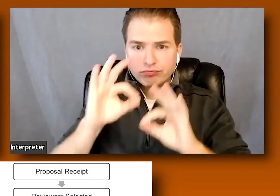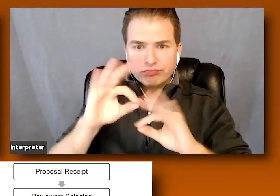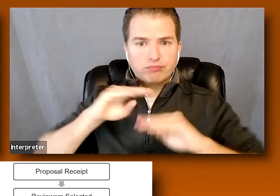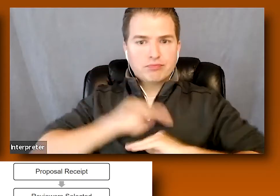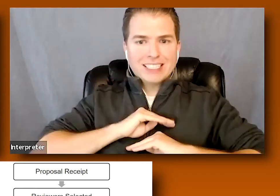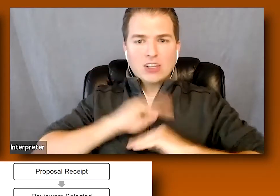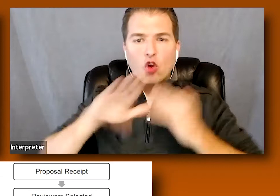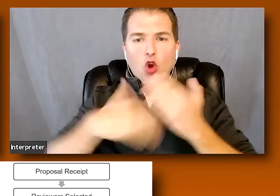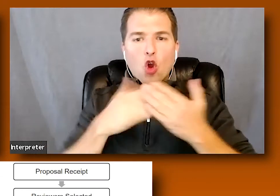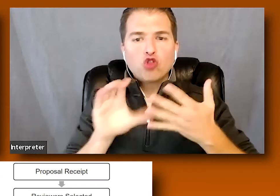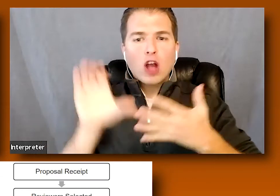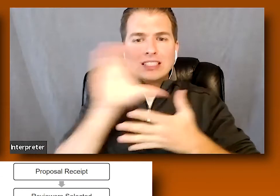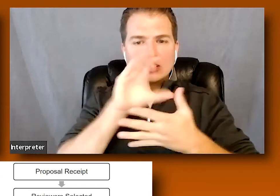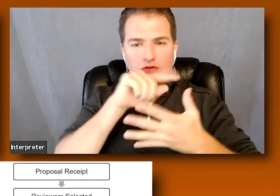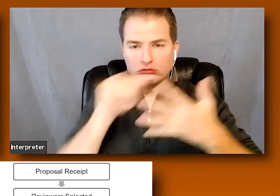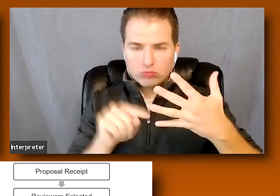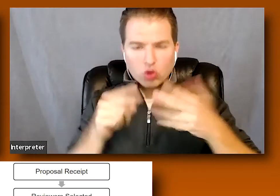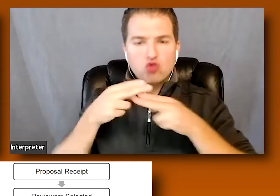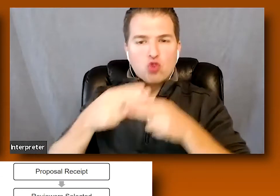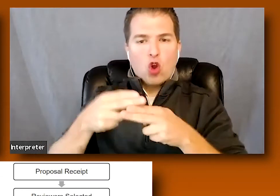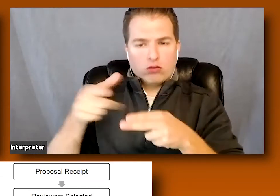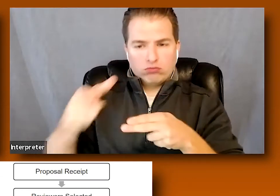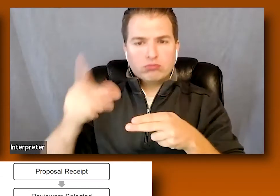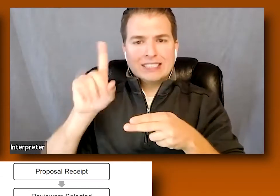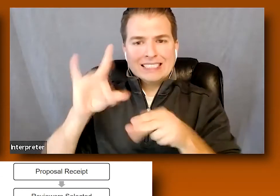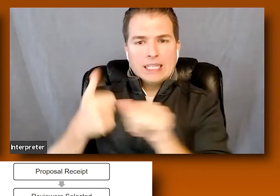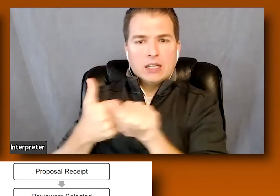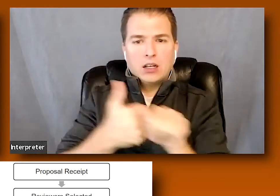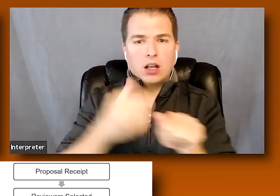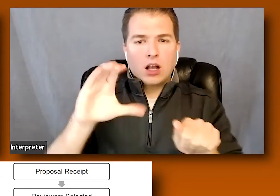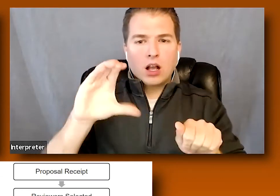This is where your application could be returned without review.